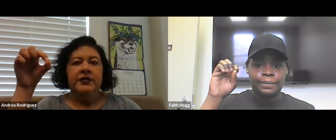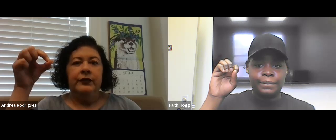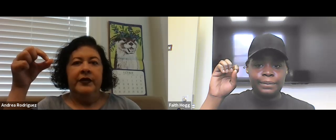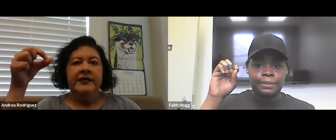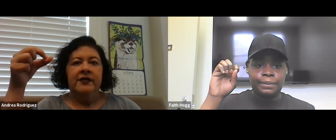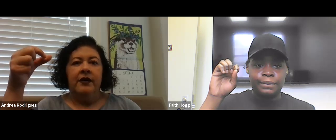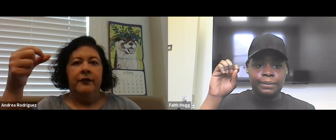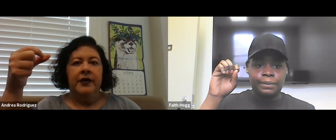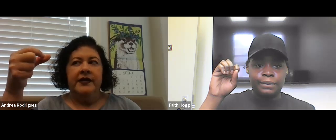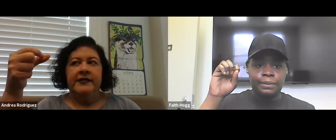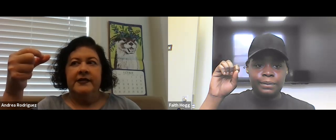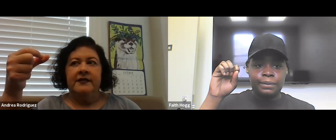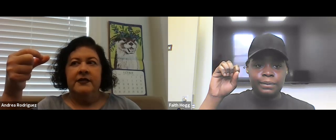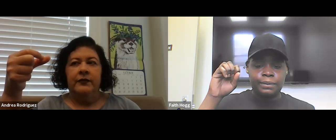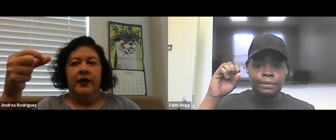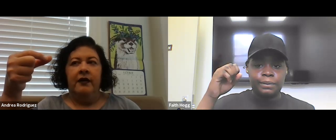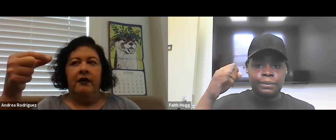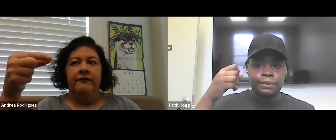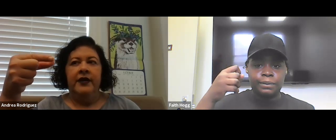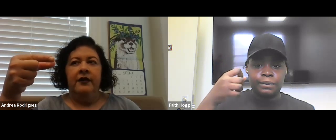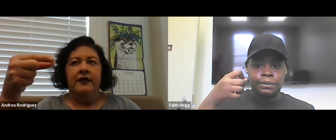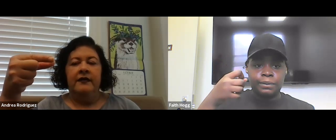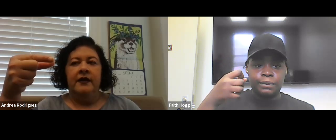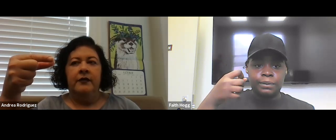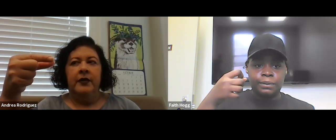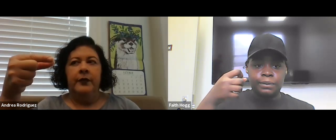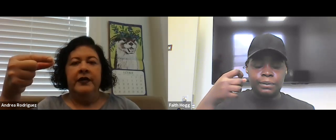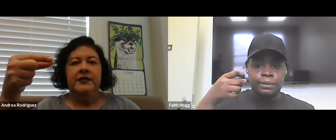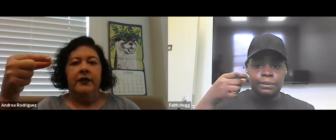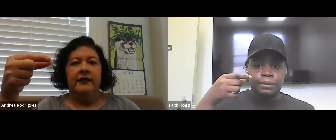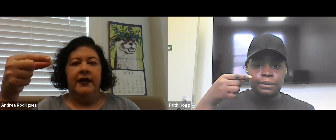twist our wrist to where our finger and thumb are pointing to our left.